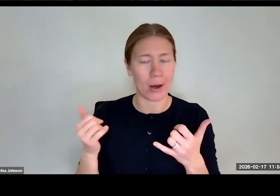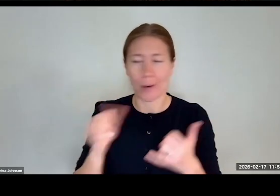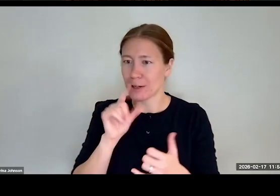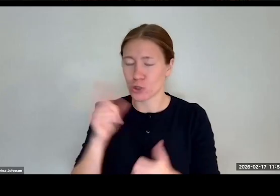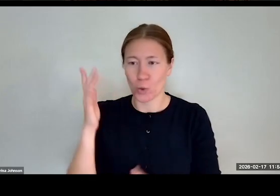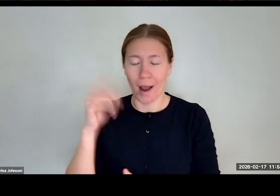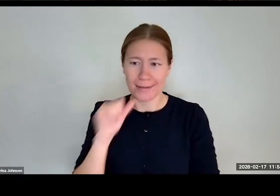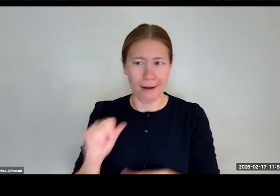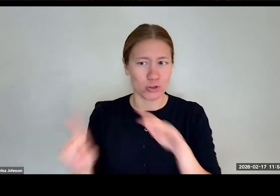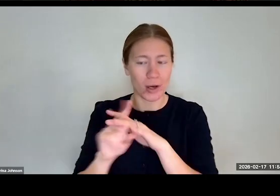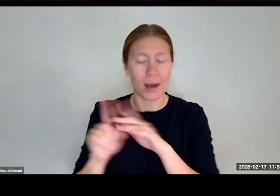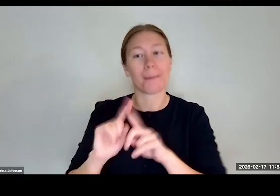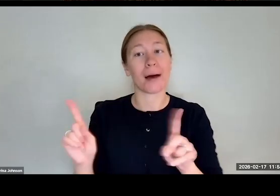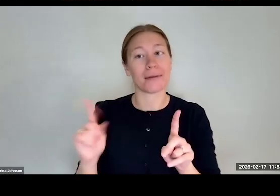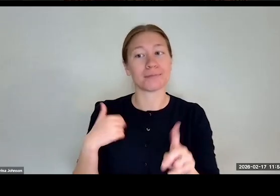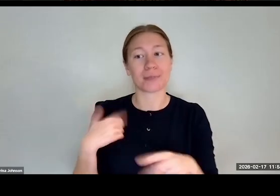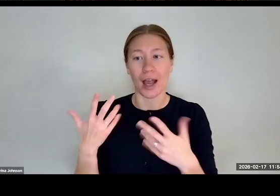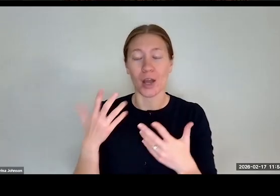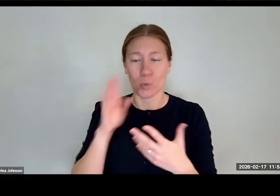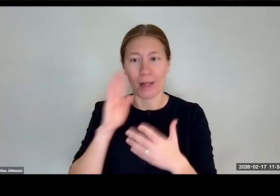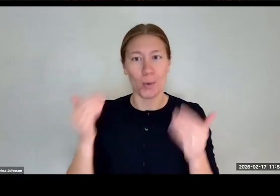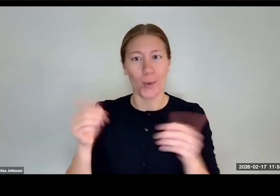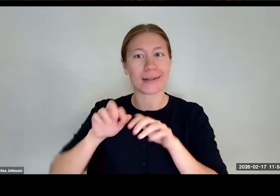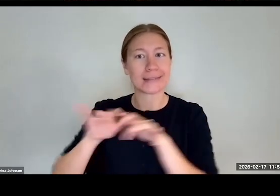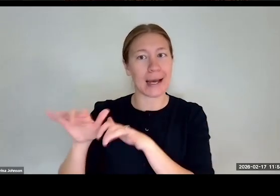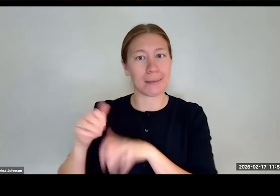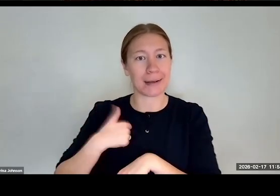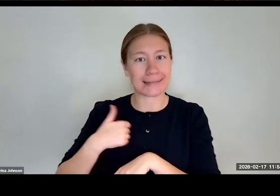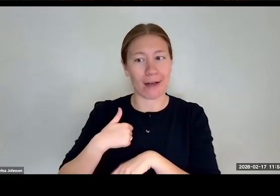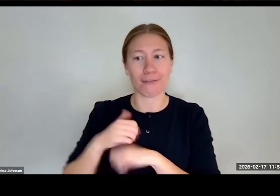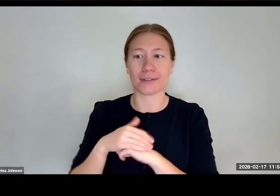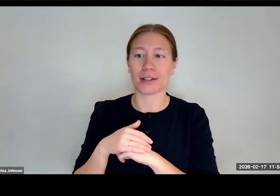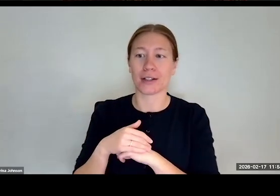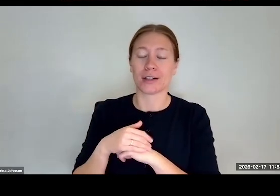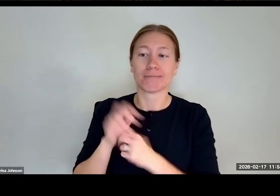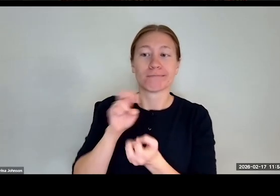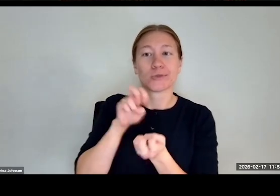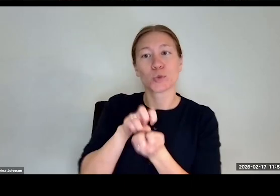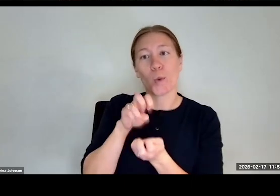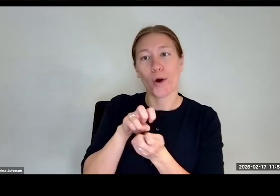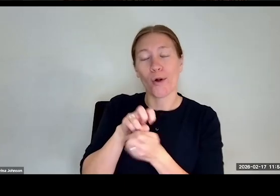but I'm going to input an alt text description here, squirrel lying on a branch.